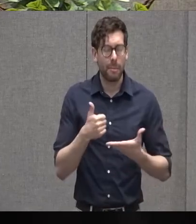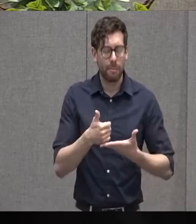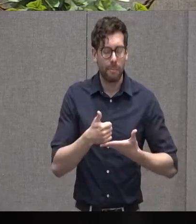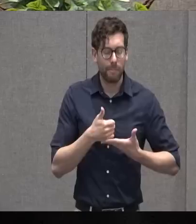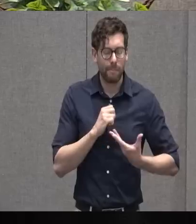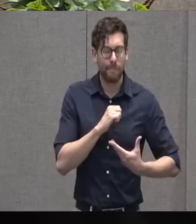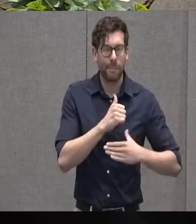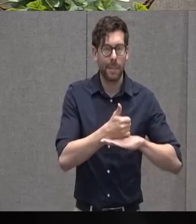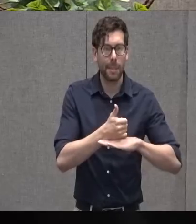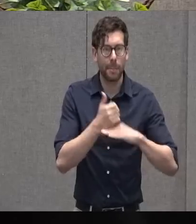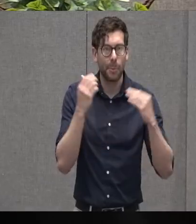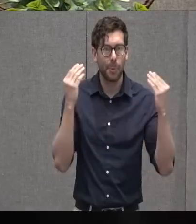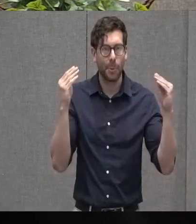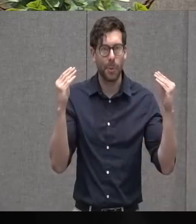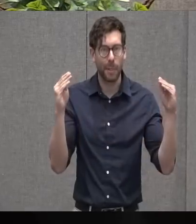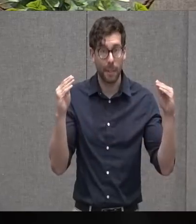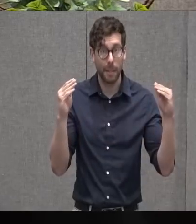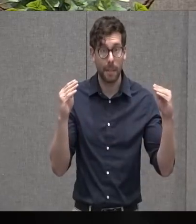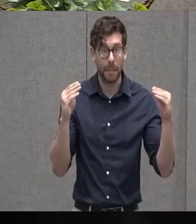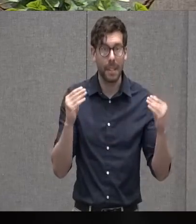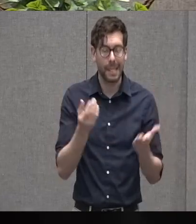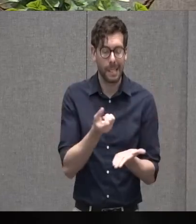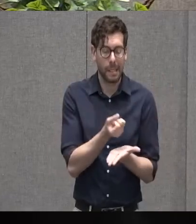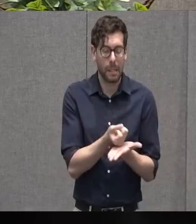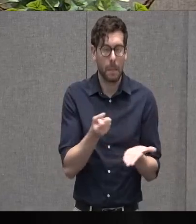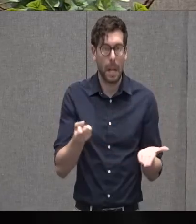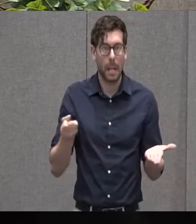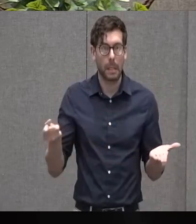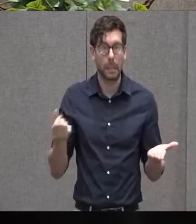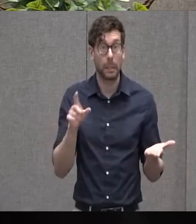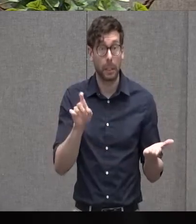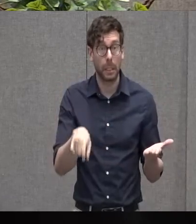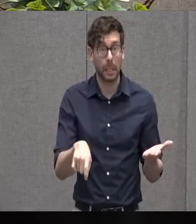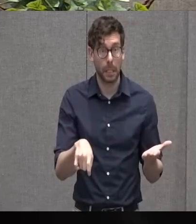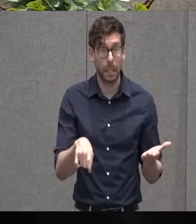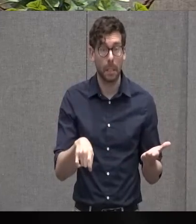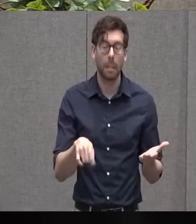Some supplies that you'll need, you'll need some paper.